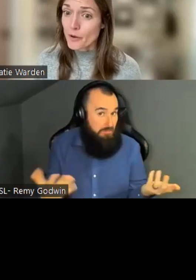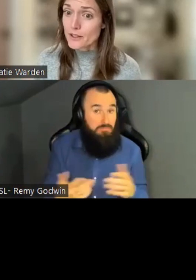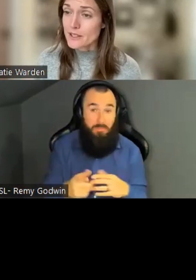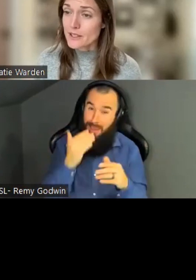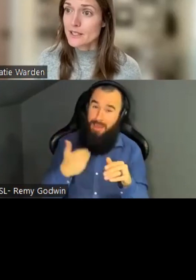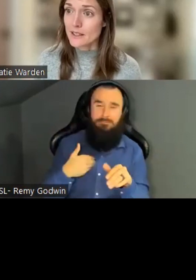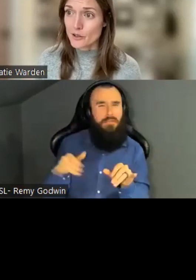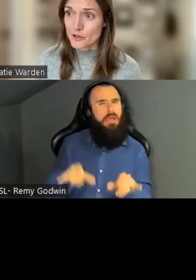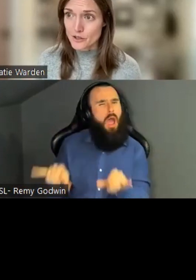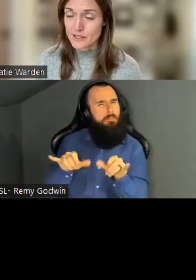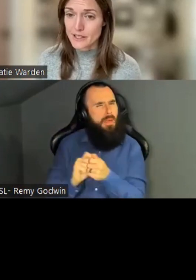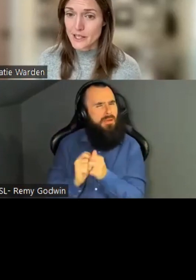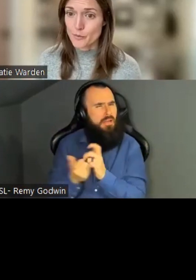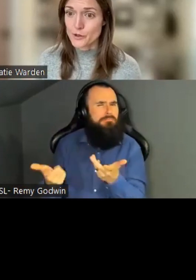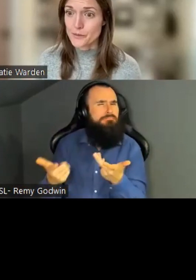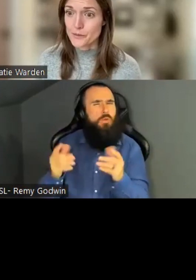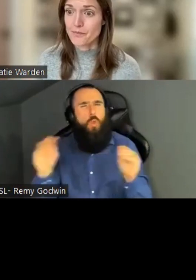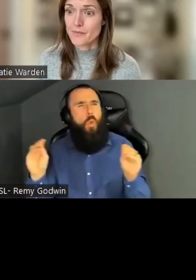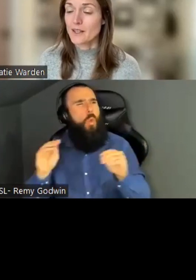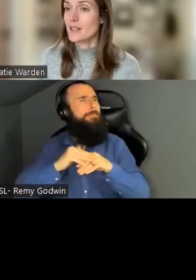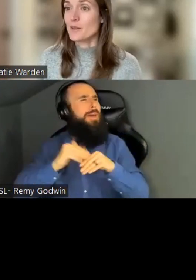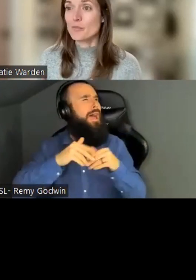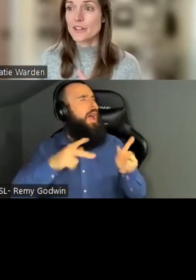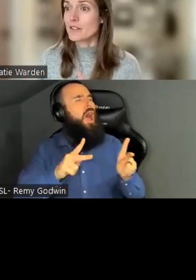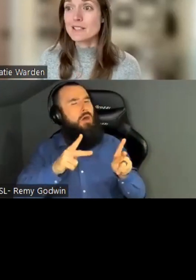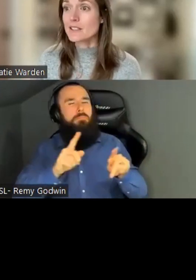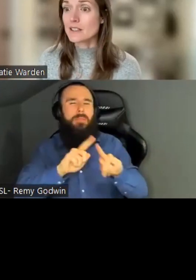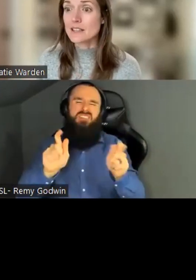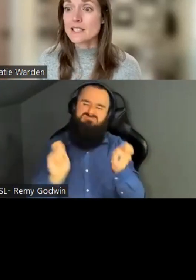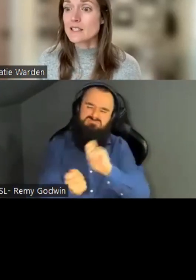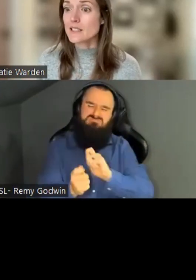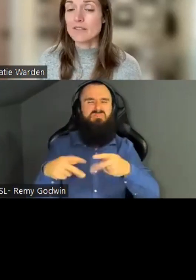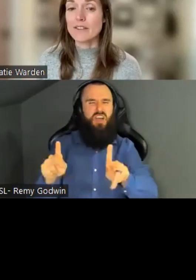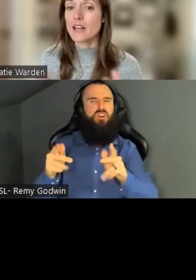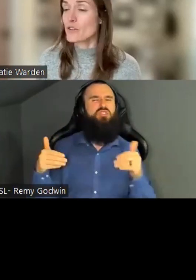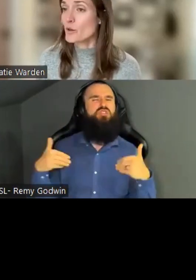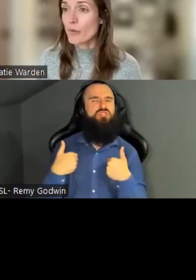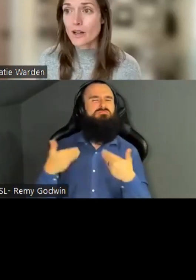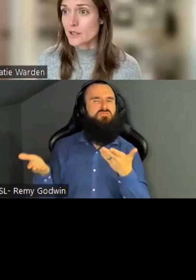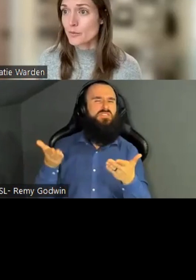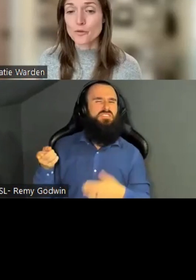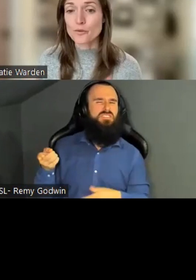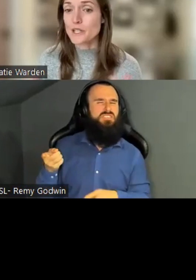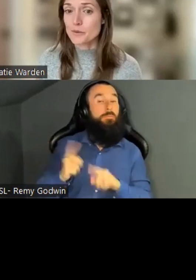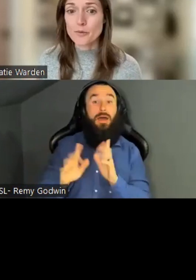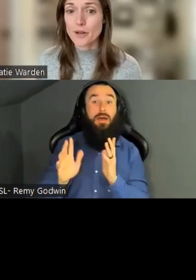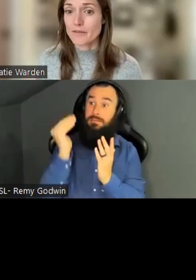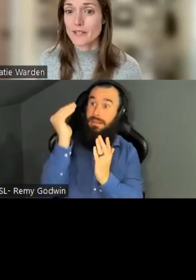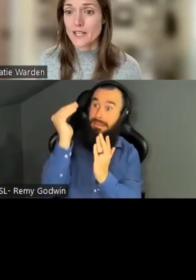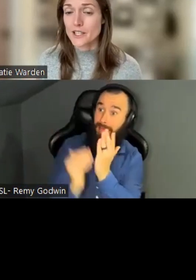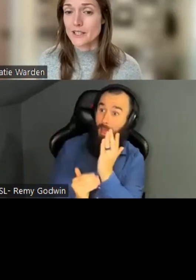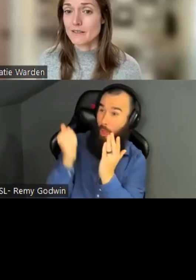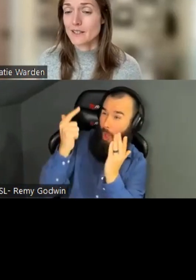policy to allow service animals, but there isn't a list of every possible reasonable modification.